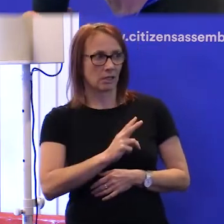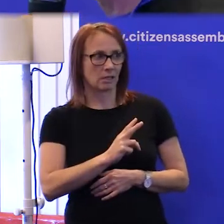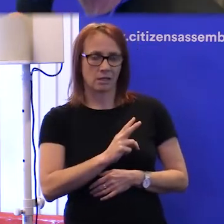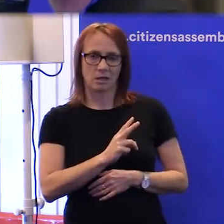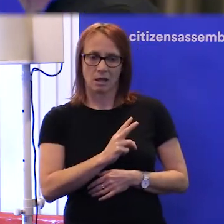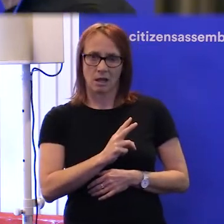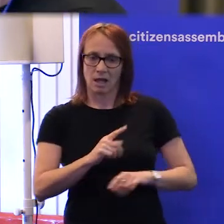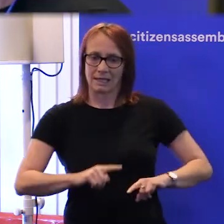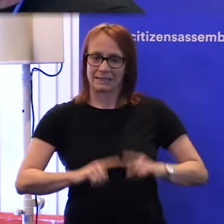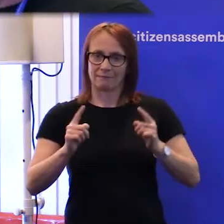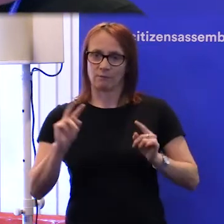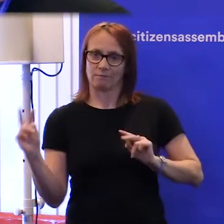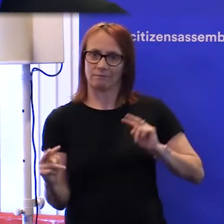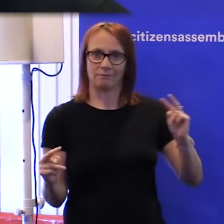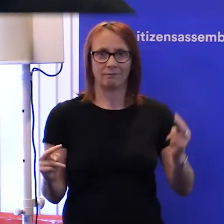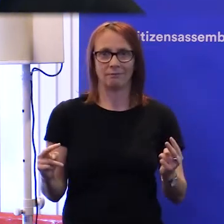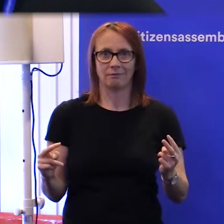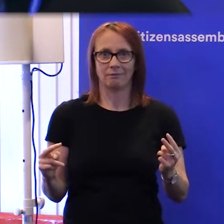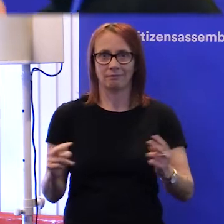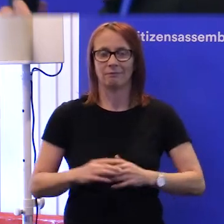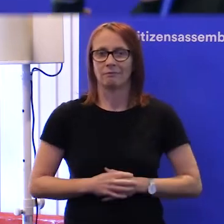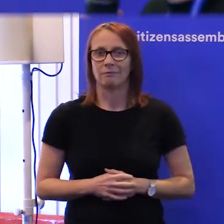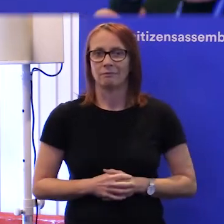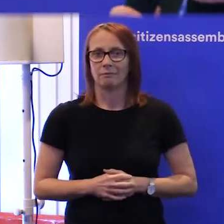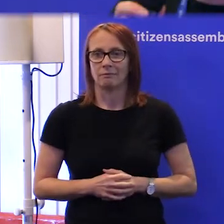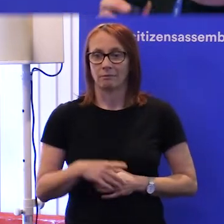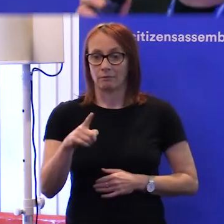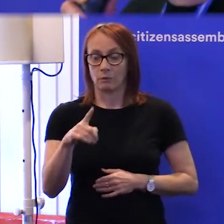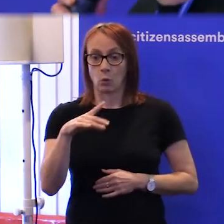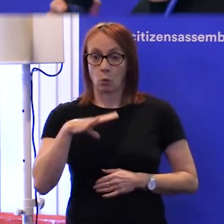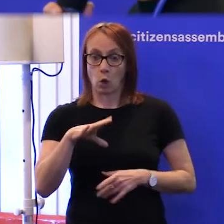different take on a story so you know if you want to try and get balance you know